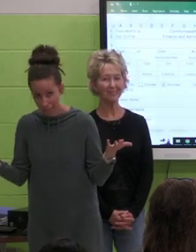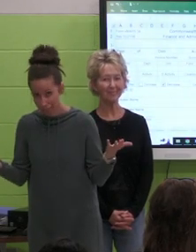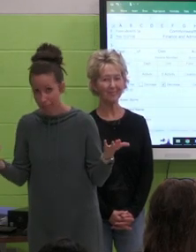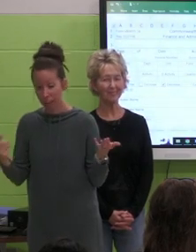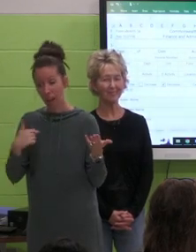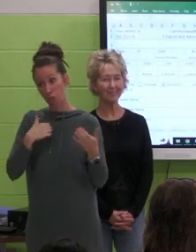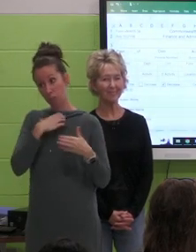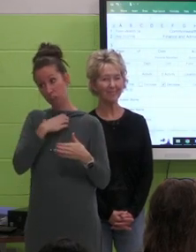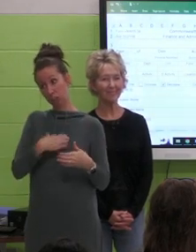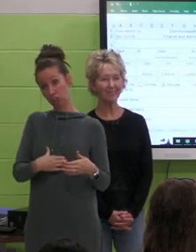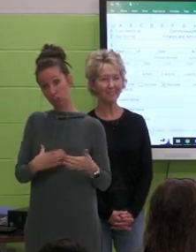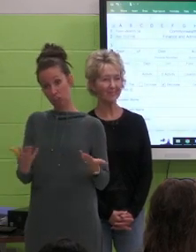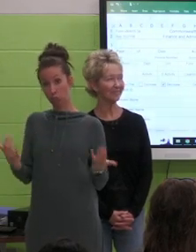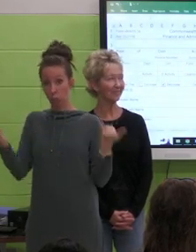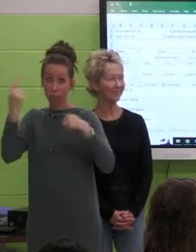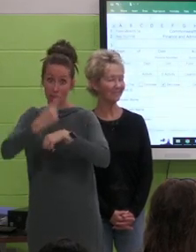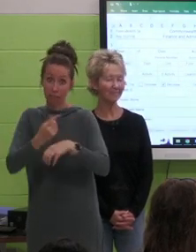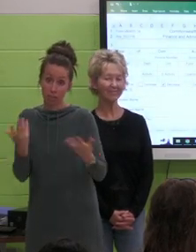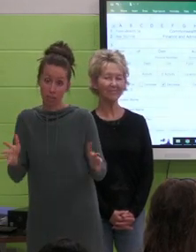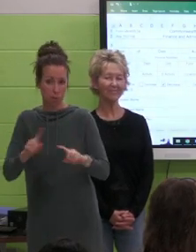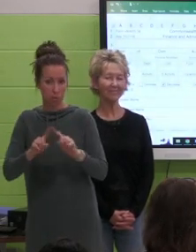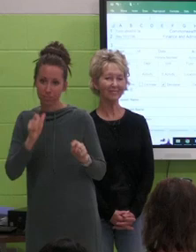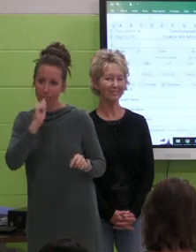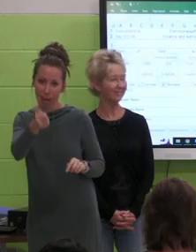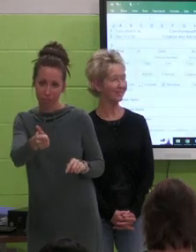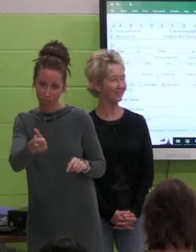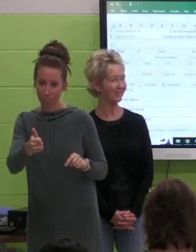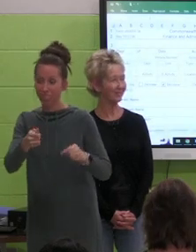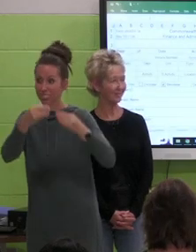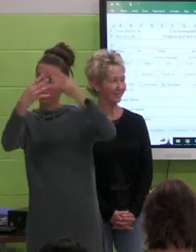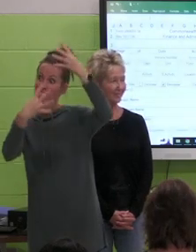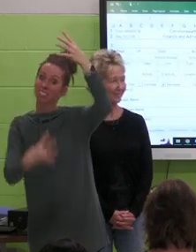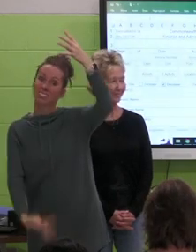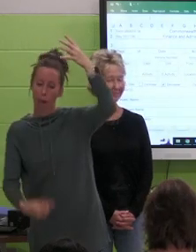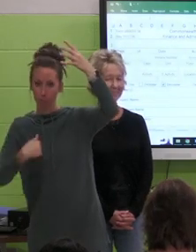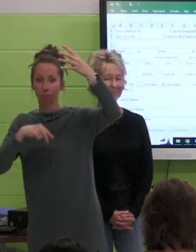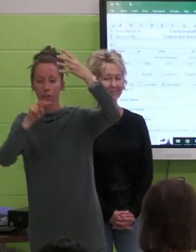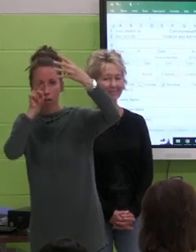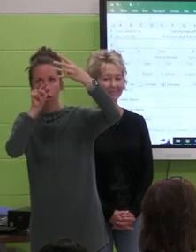for it to be done today but it's not going to be so bear with me I'm going to work through all of